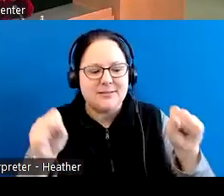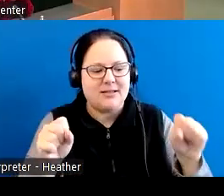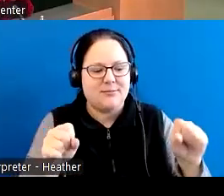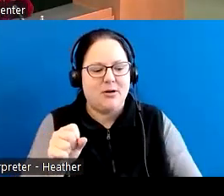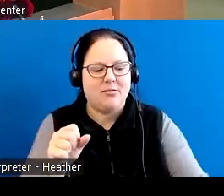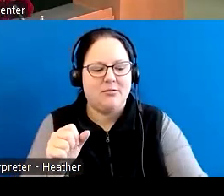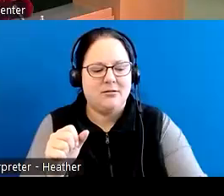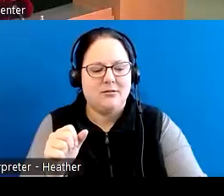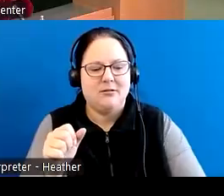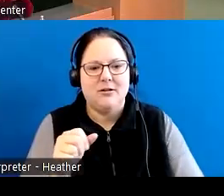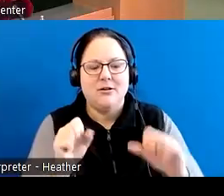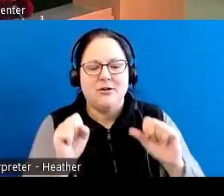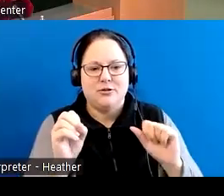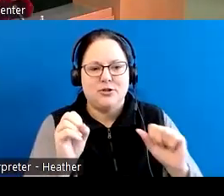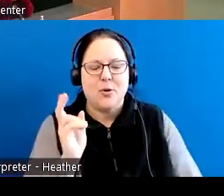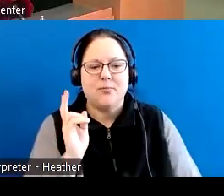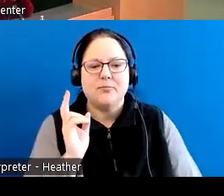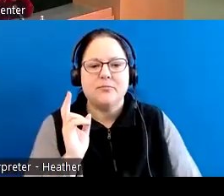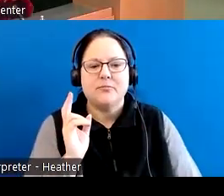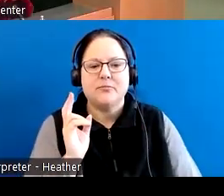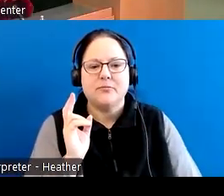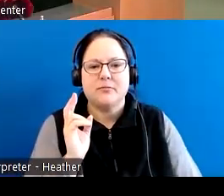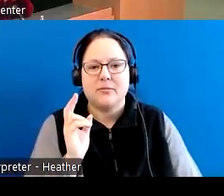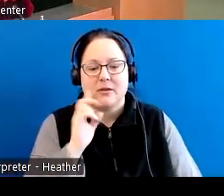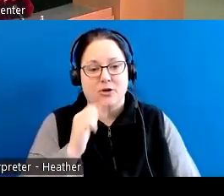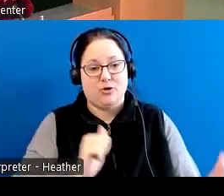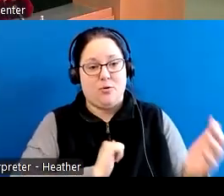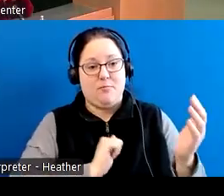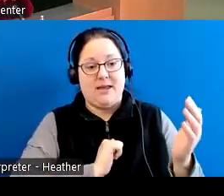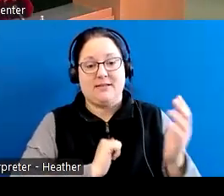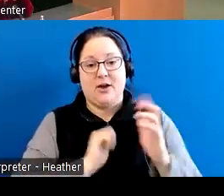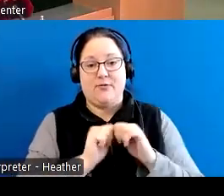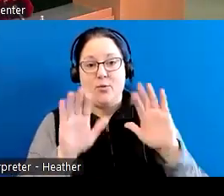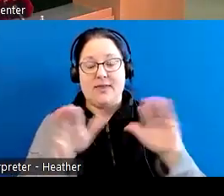set the stage. So, in addition to myself with our introduction and discussion at the end,